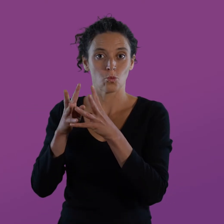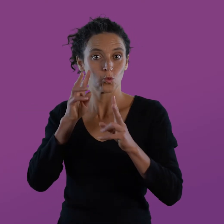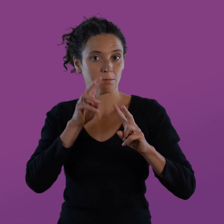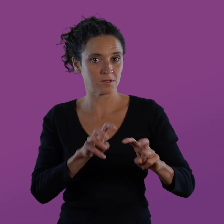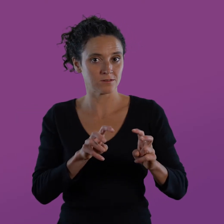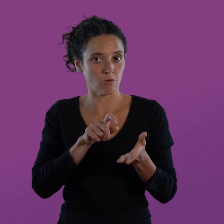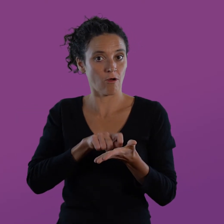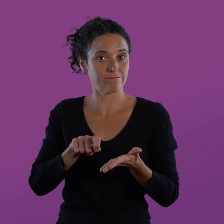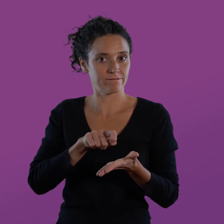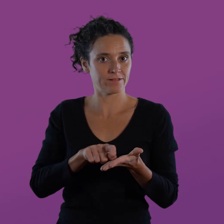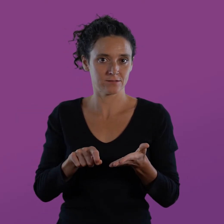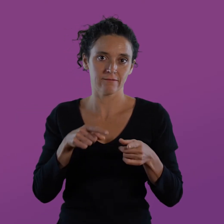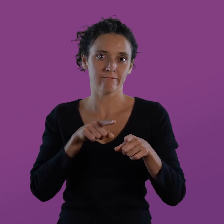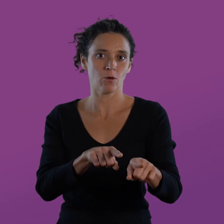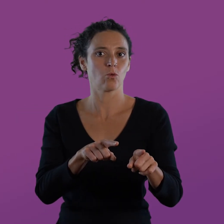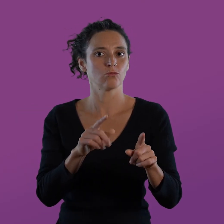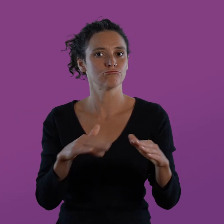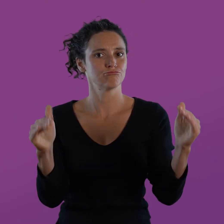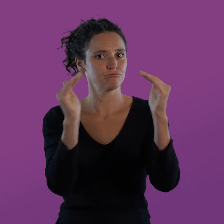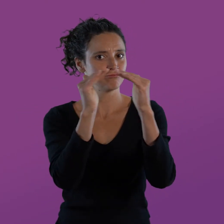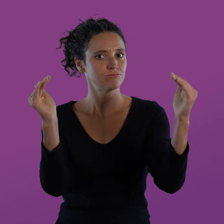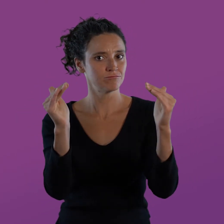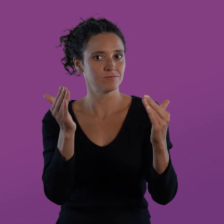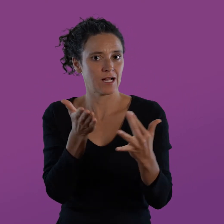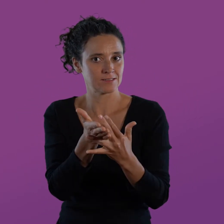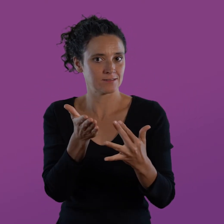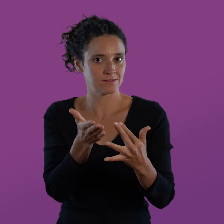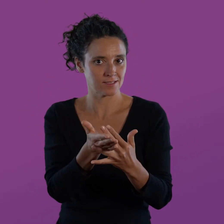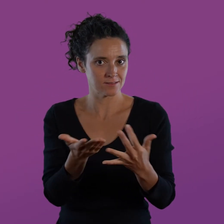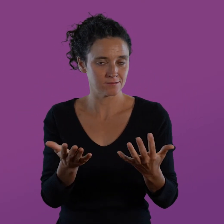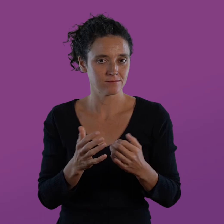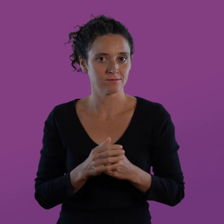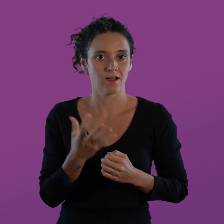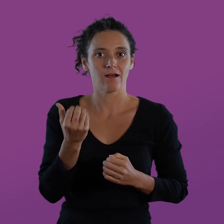Royal Commission offices have a high standard of accessibility.